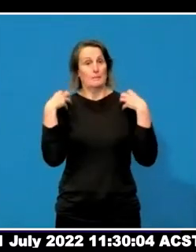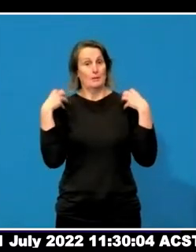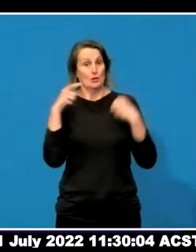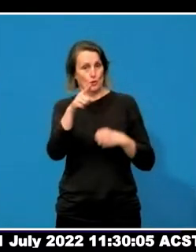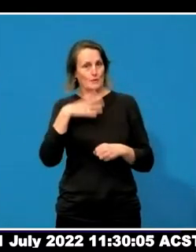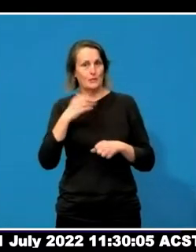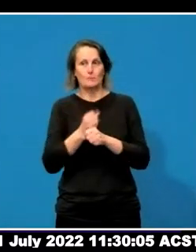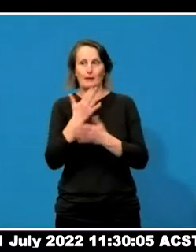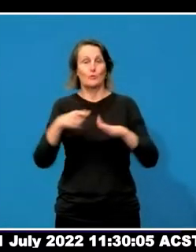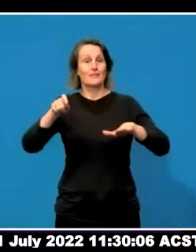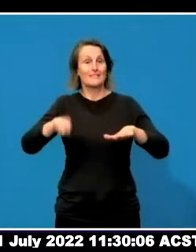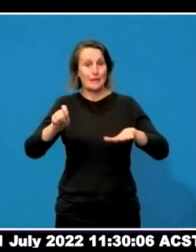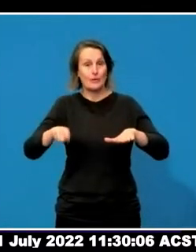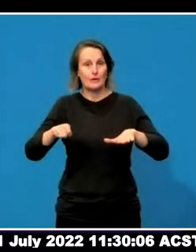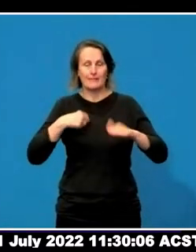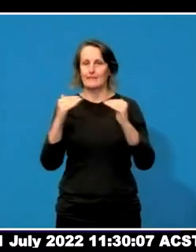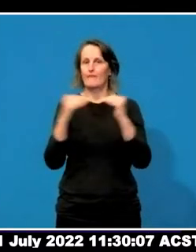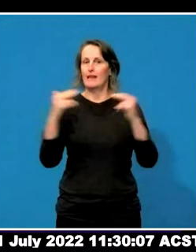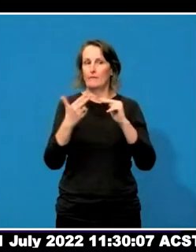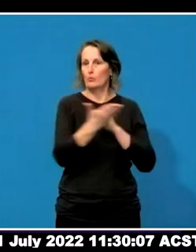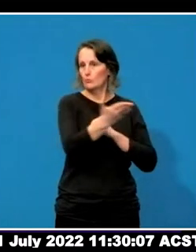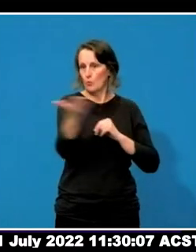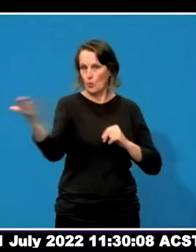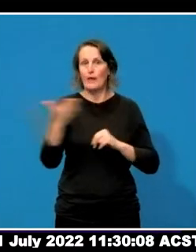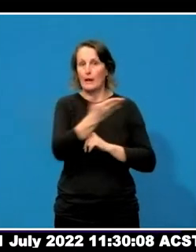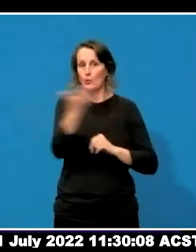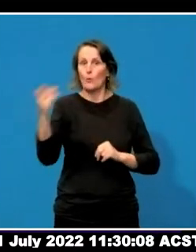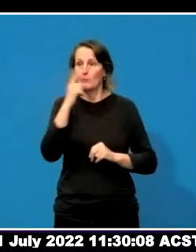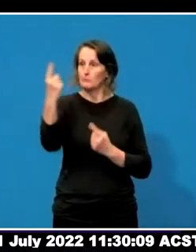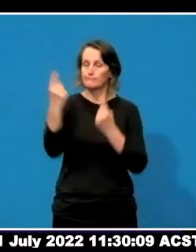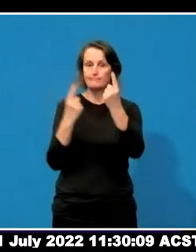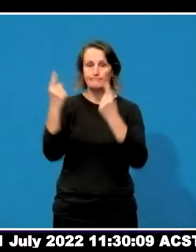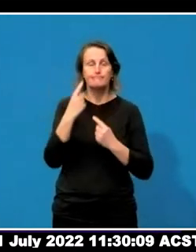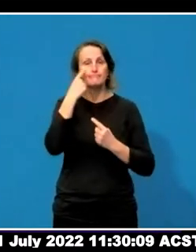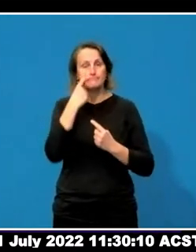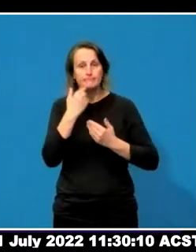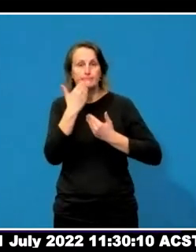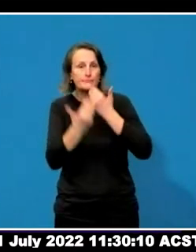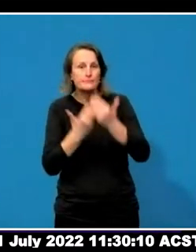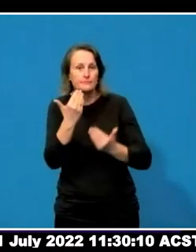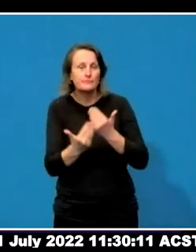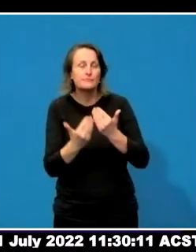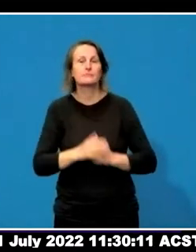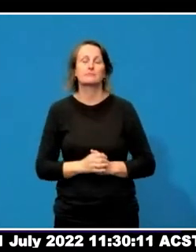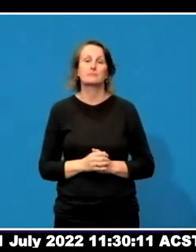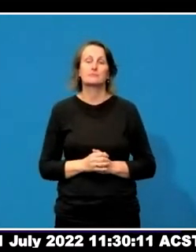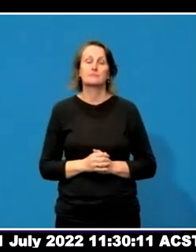parties given leave to appear, and all people adversely mentioned in the evidence in